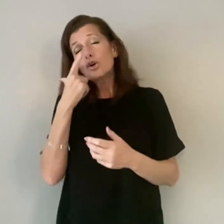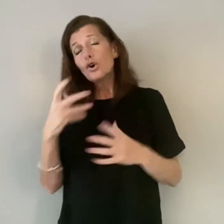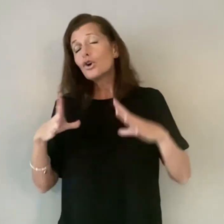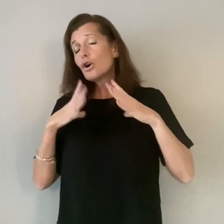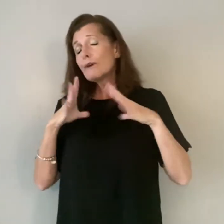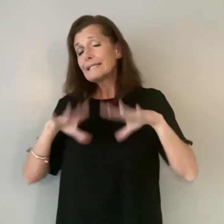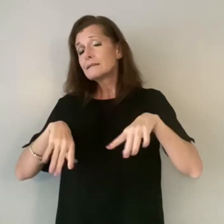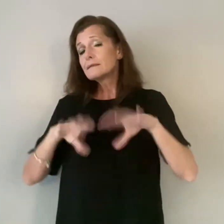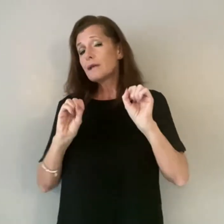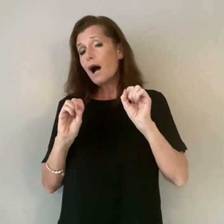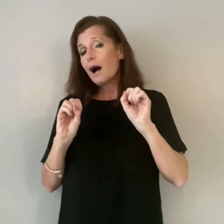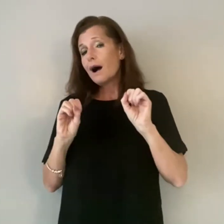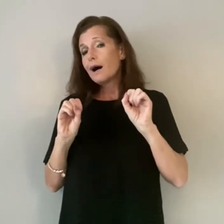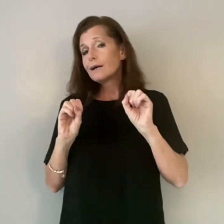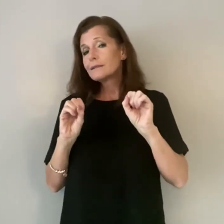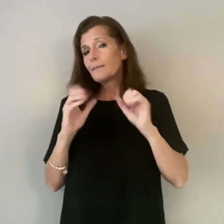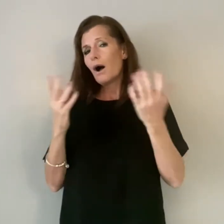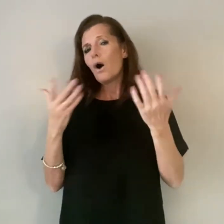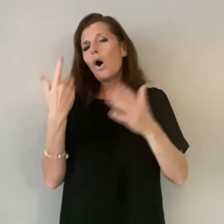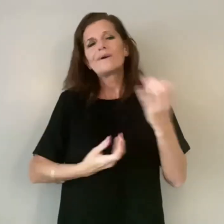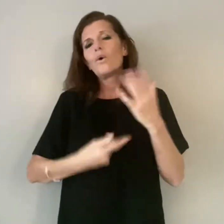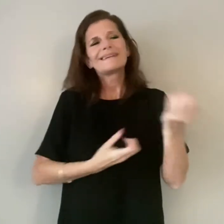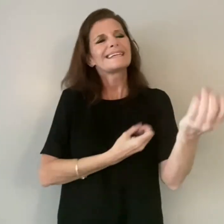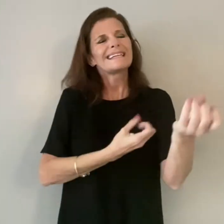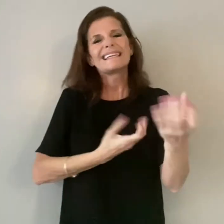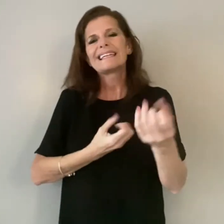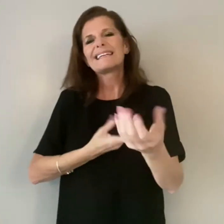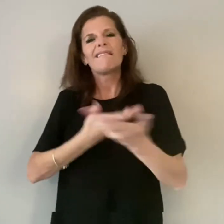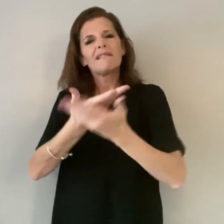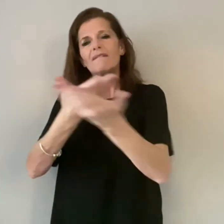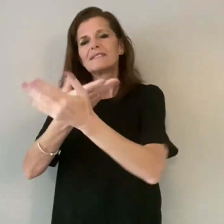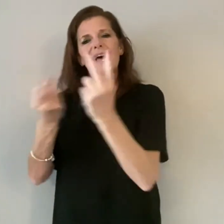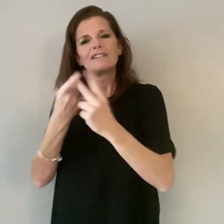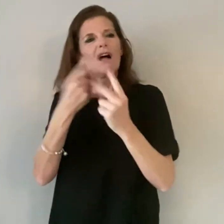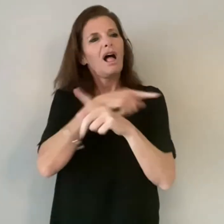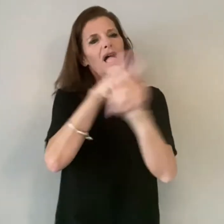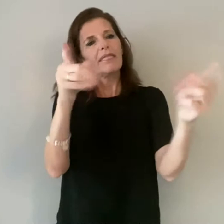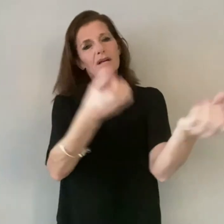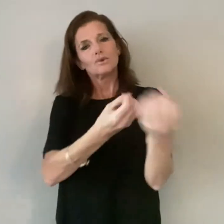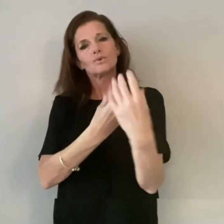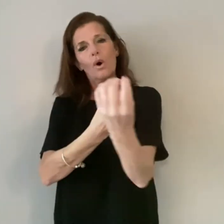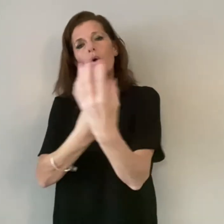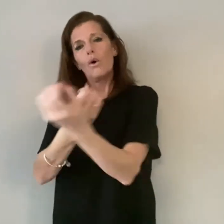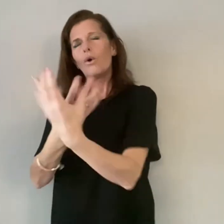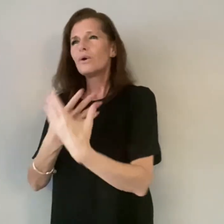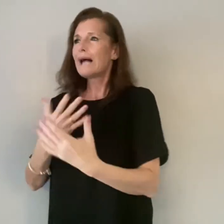I think it could already be happening although it's just anecdotally in conversations I've had with others.